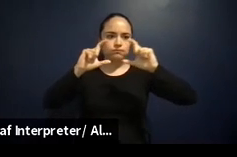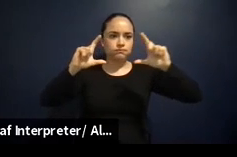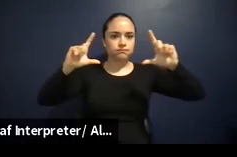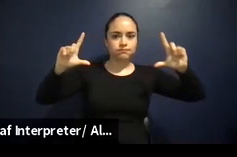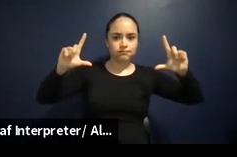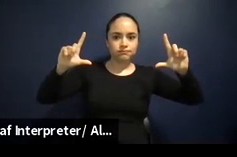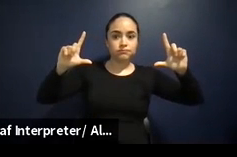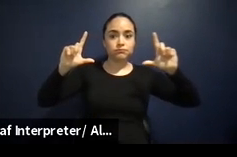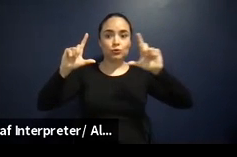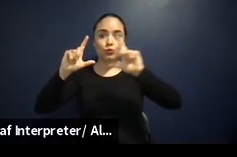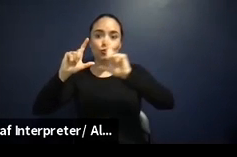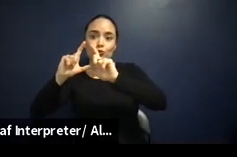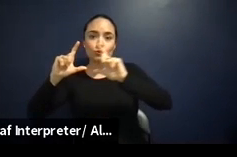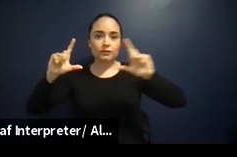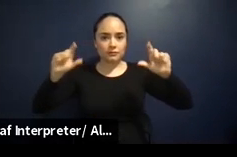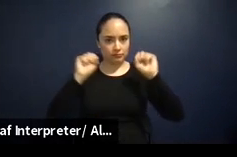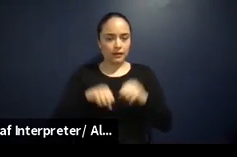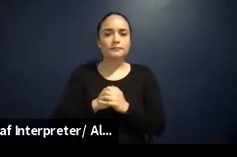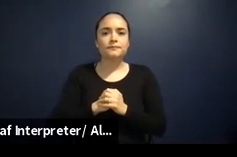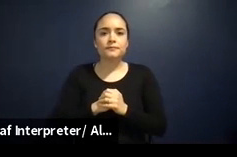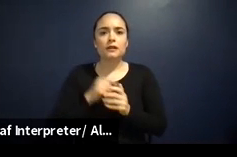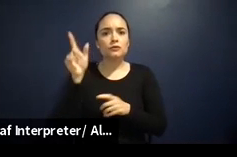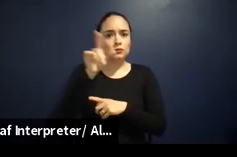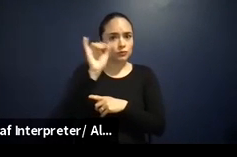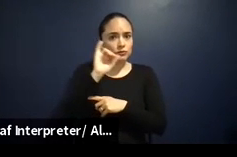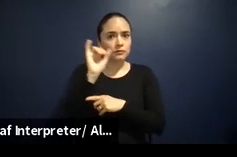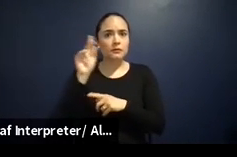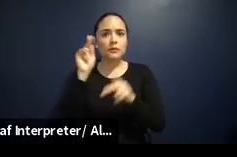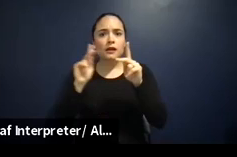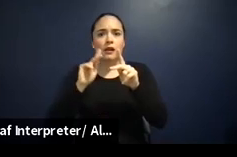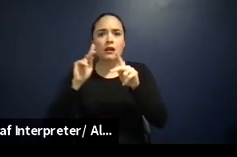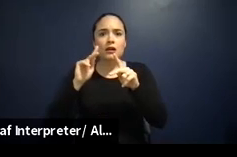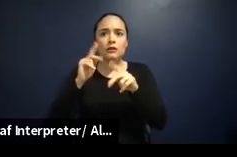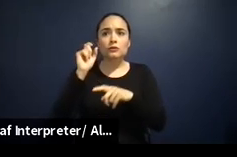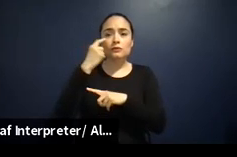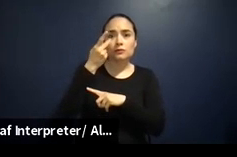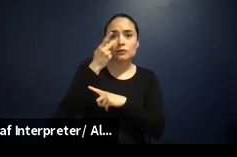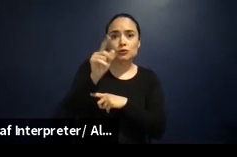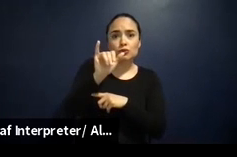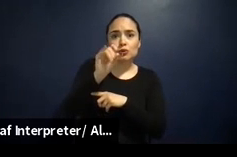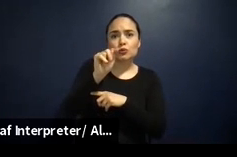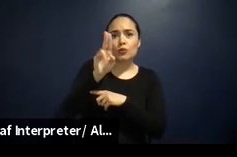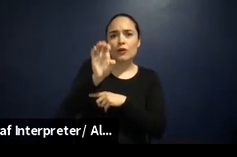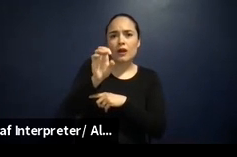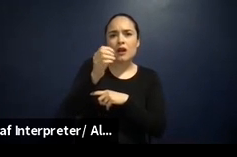be, in a few days, this will go up on the ROM's YouTube channel, and it will show all of our